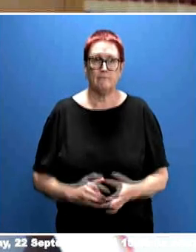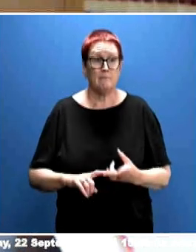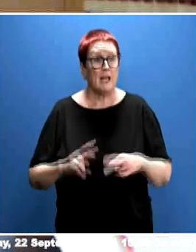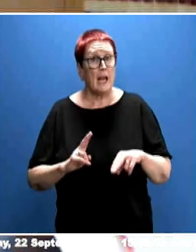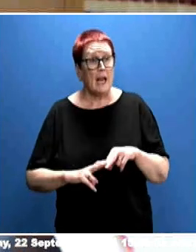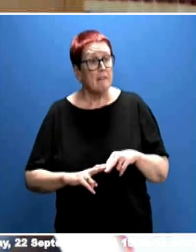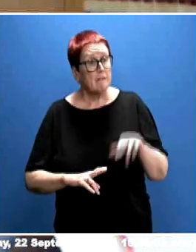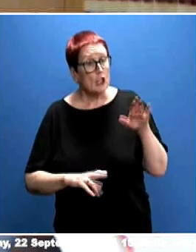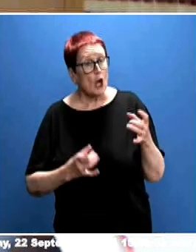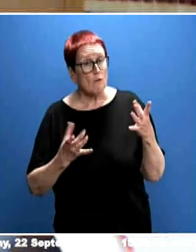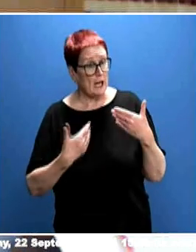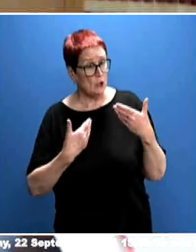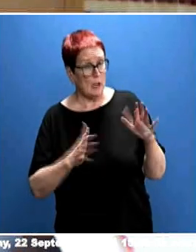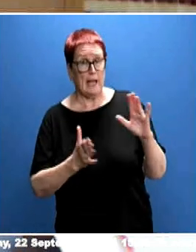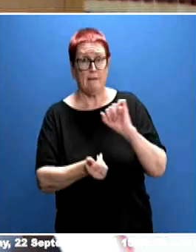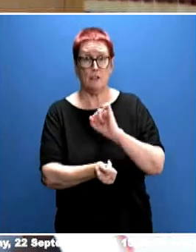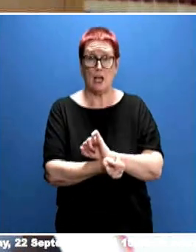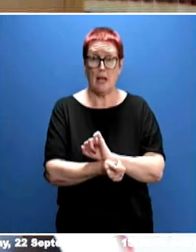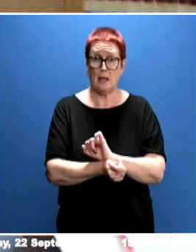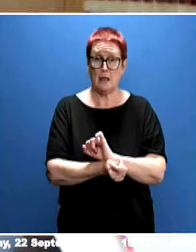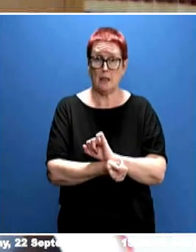then we can make an assessment about placement at Kath French.